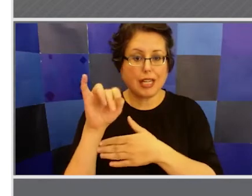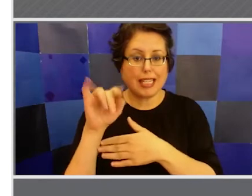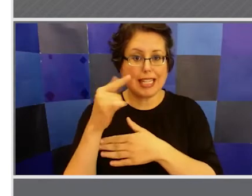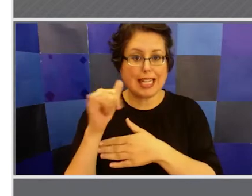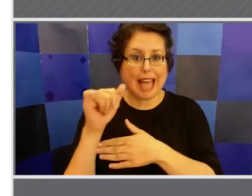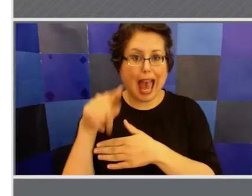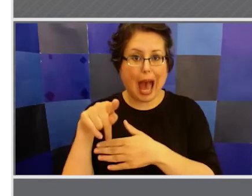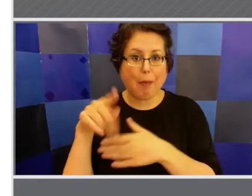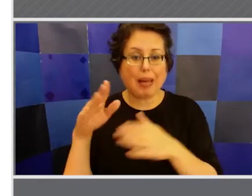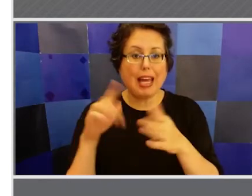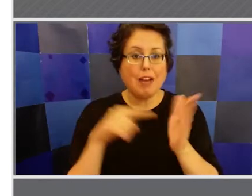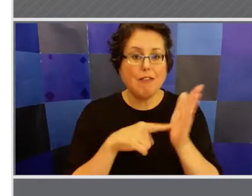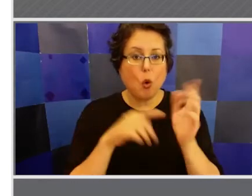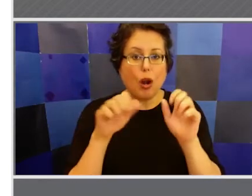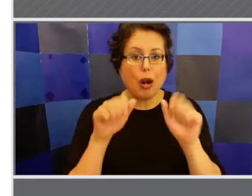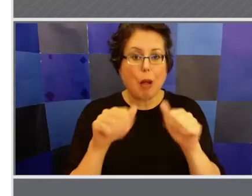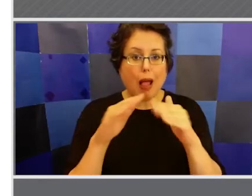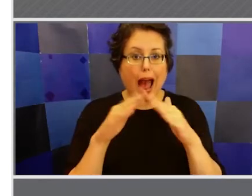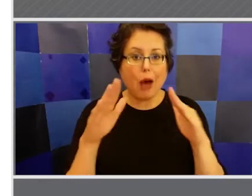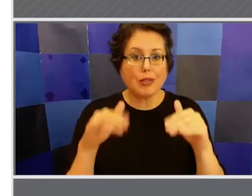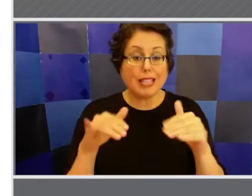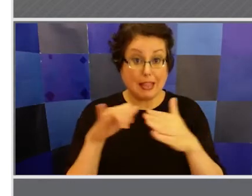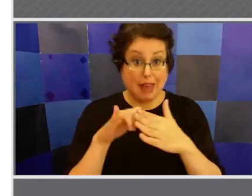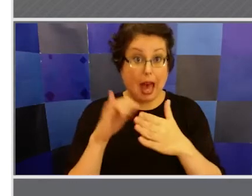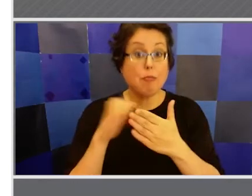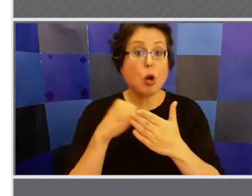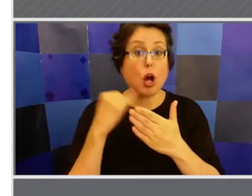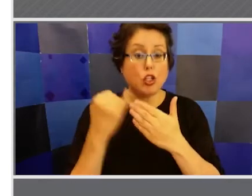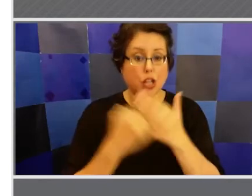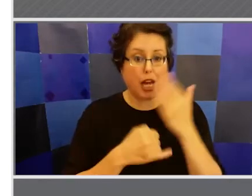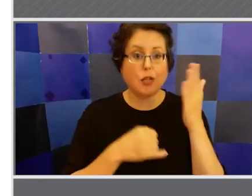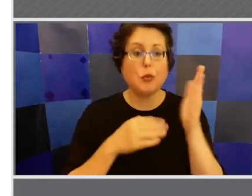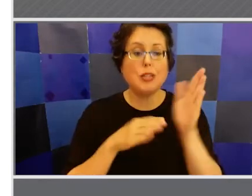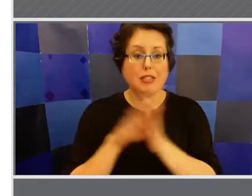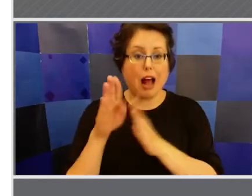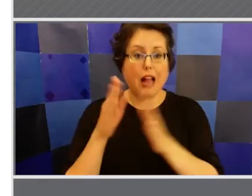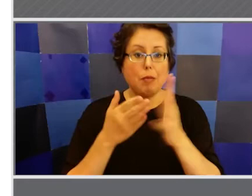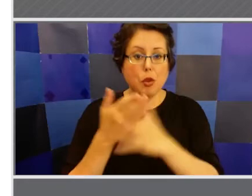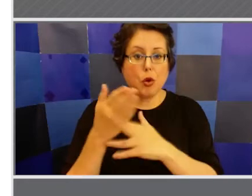was a project developed through capital budget funds through the Department of city planning.